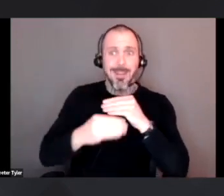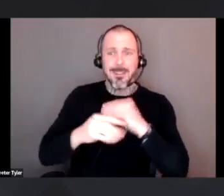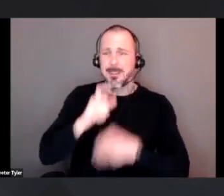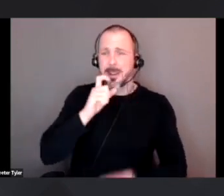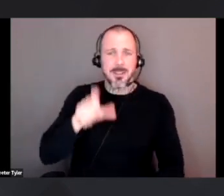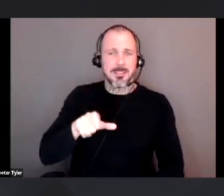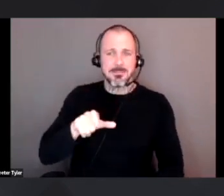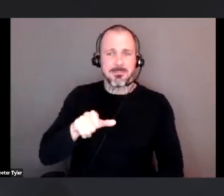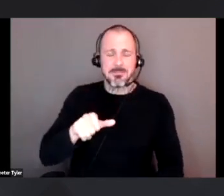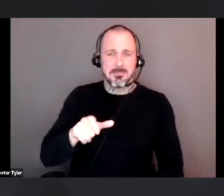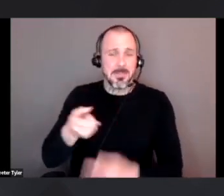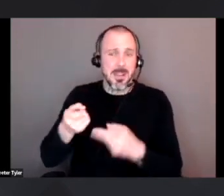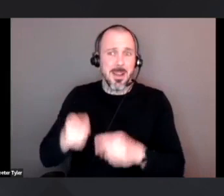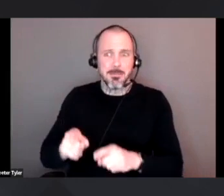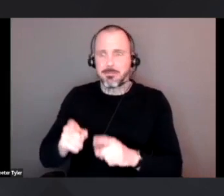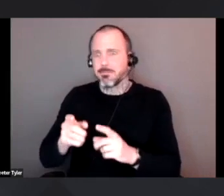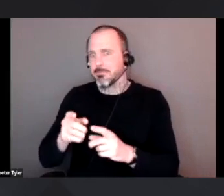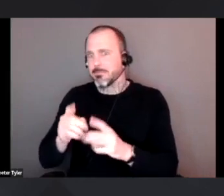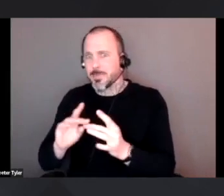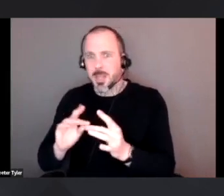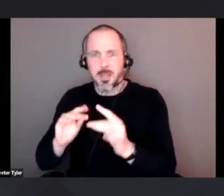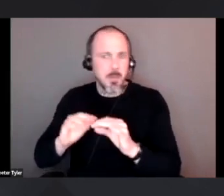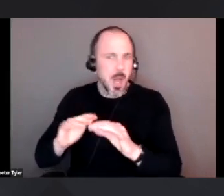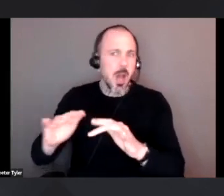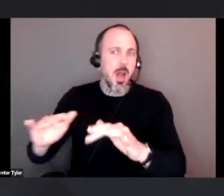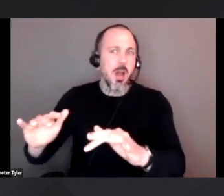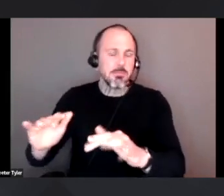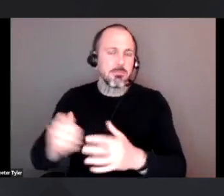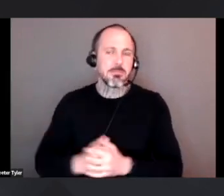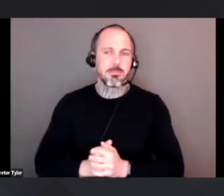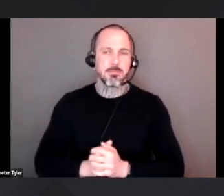And as I said, a lot of the,